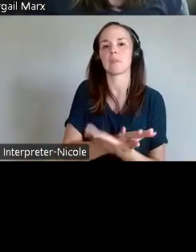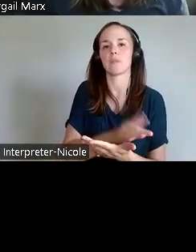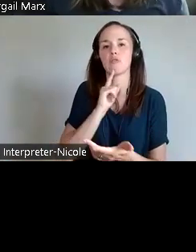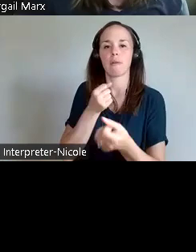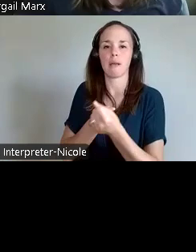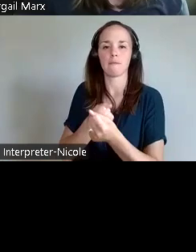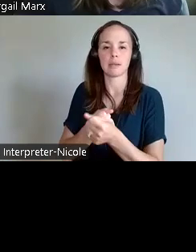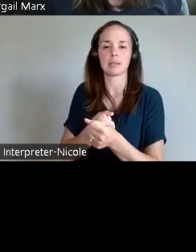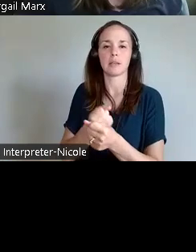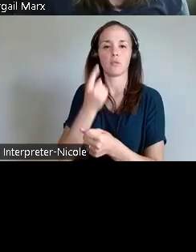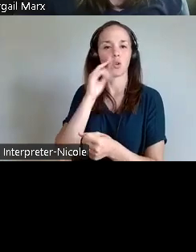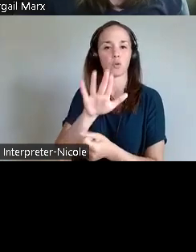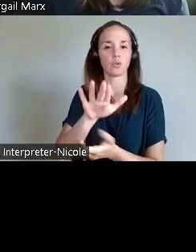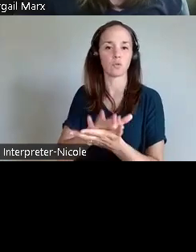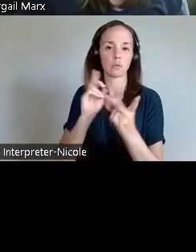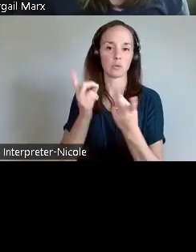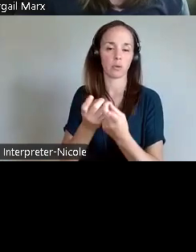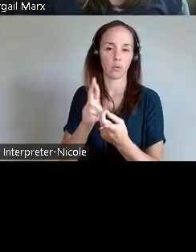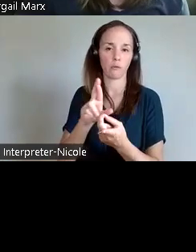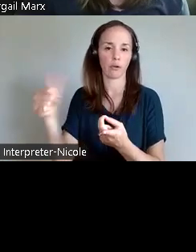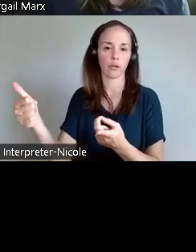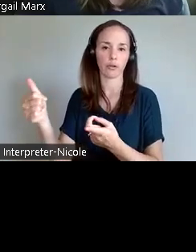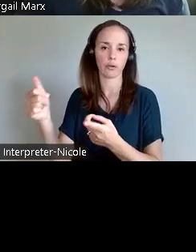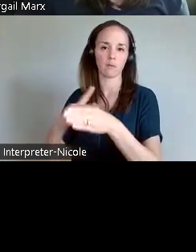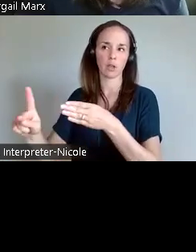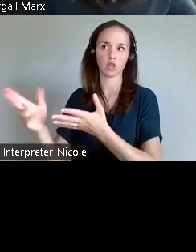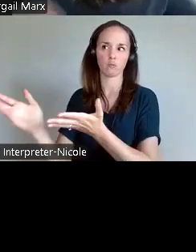outside of it as well. Okay.